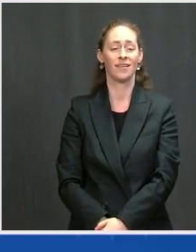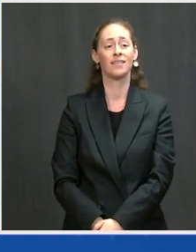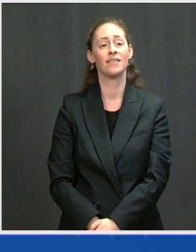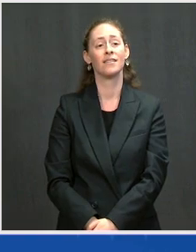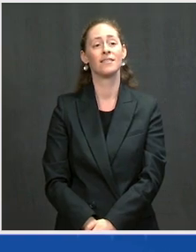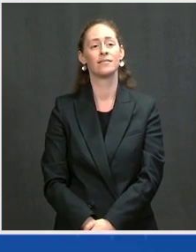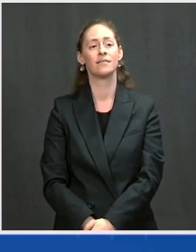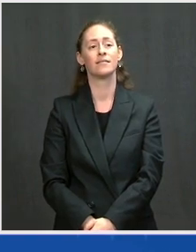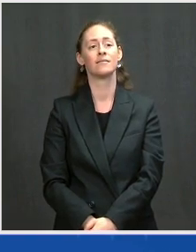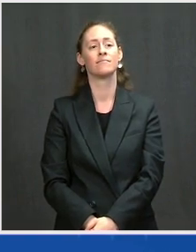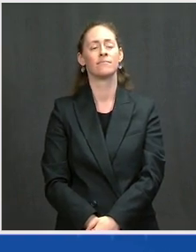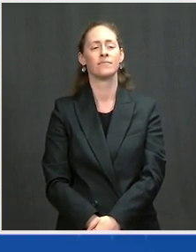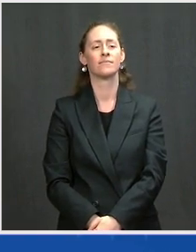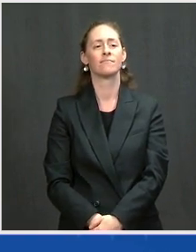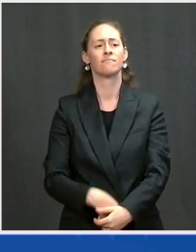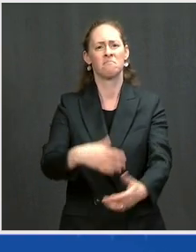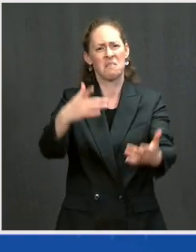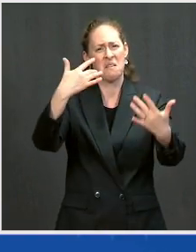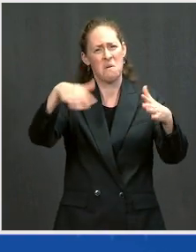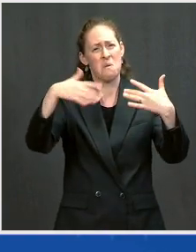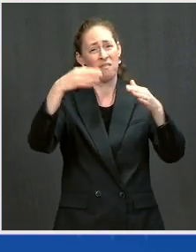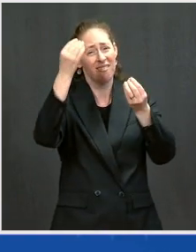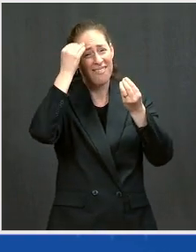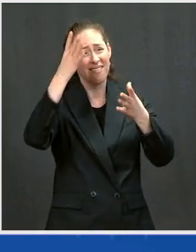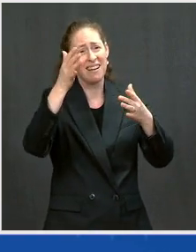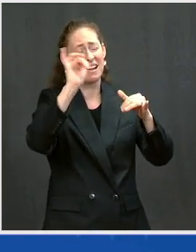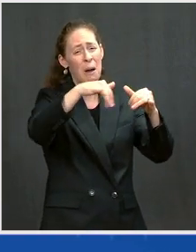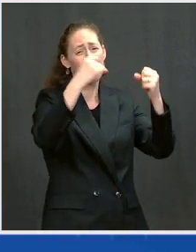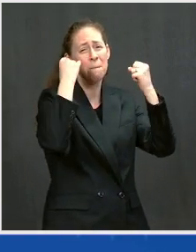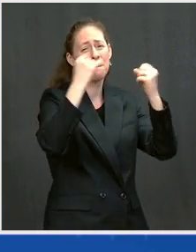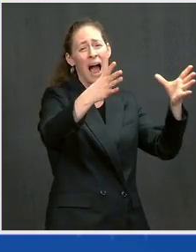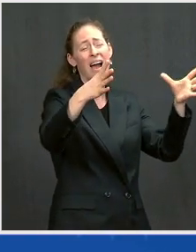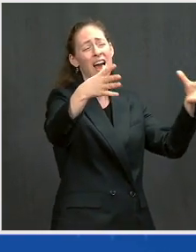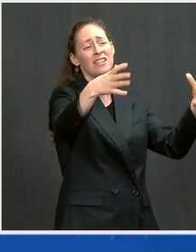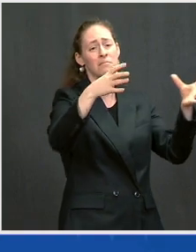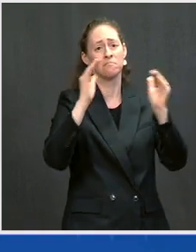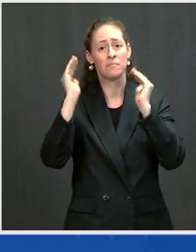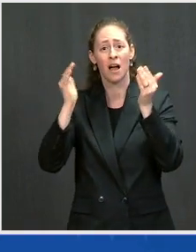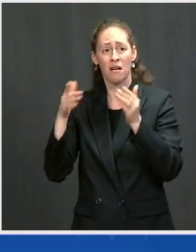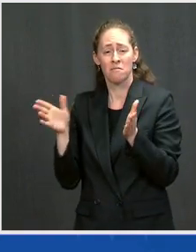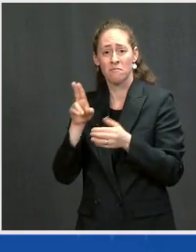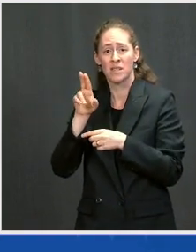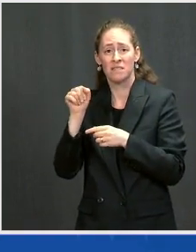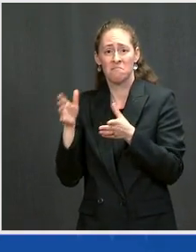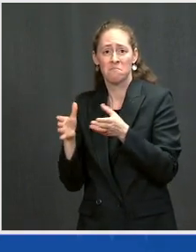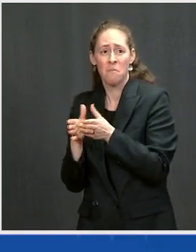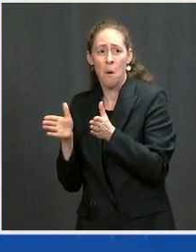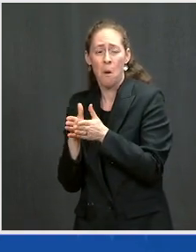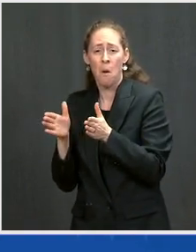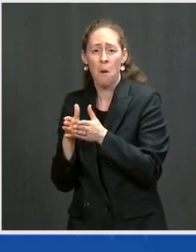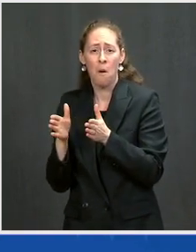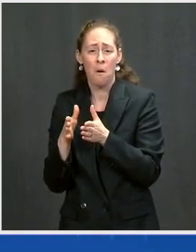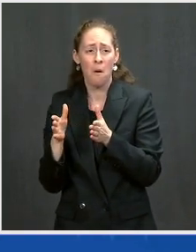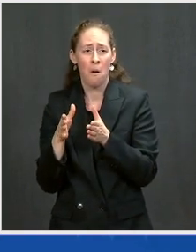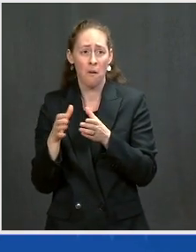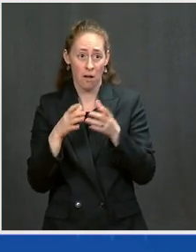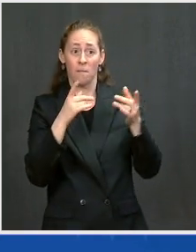Puckett abandoned the relative safety of his foxhole, moving from man to man encouraging them in the fight,